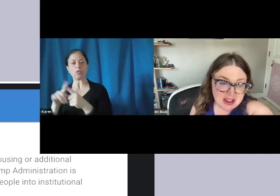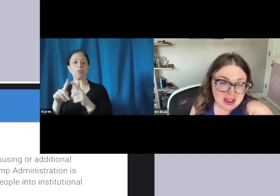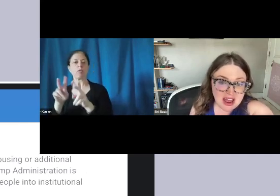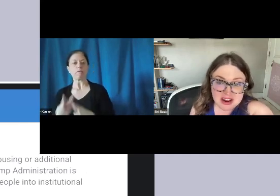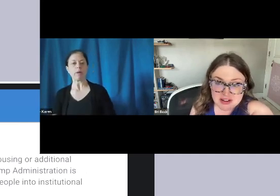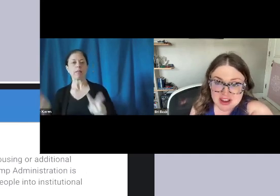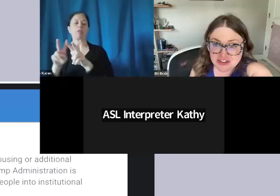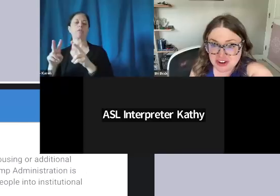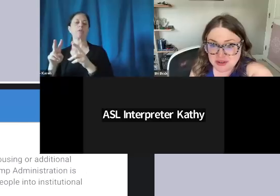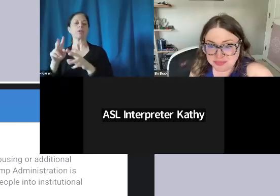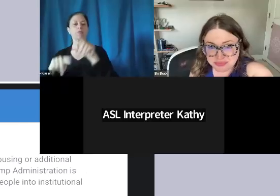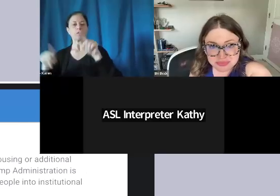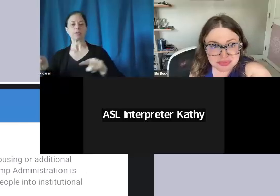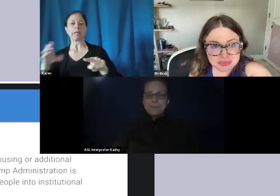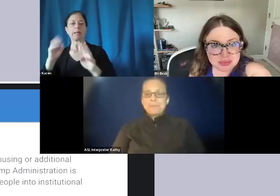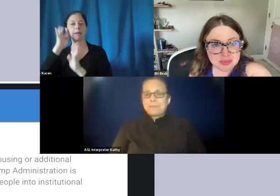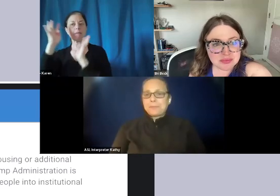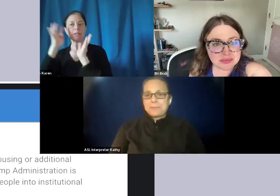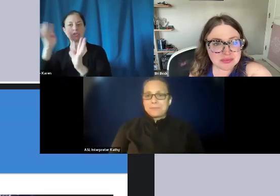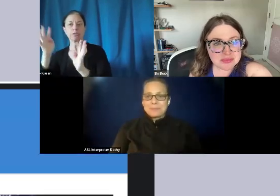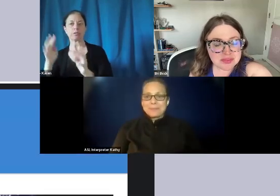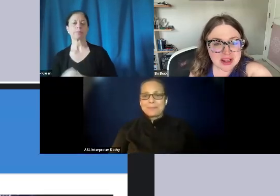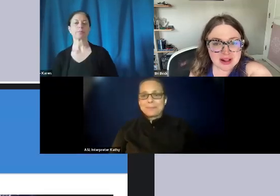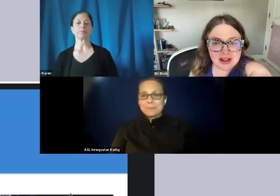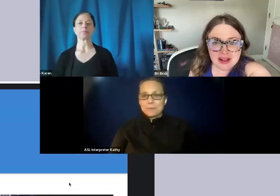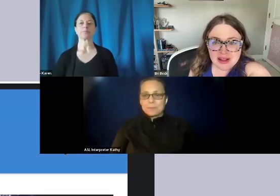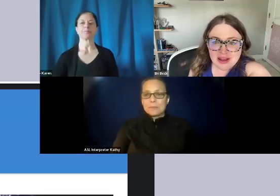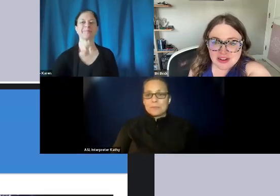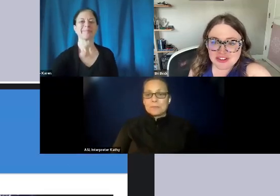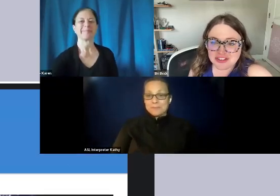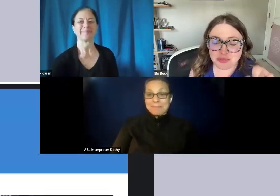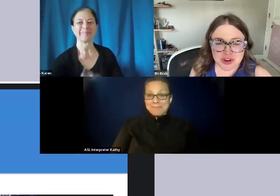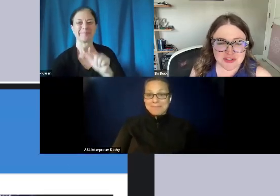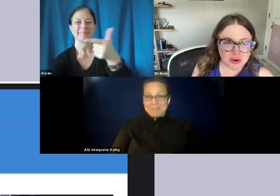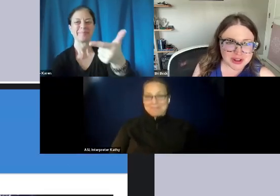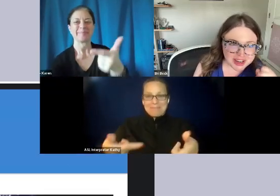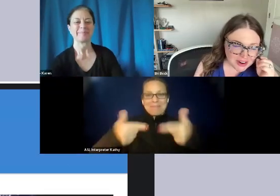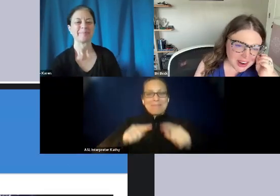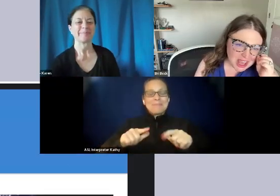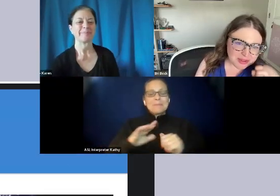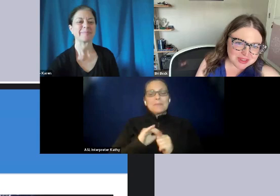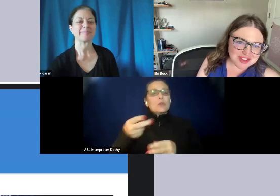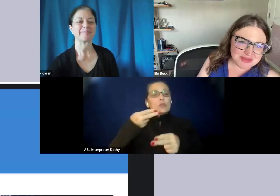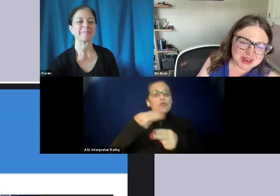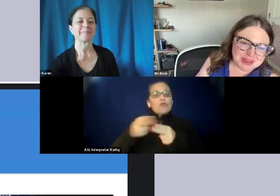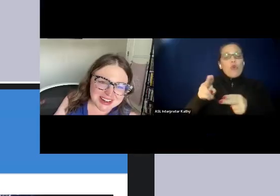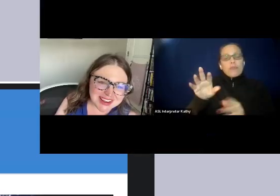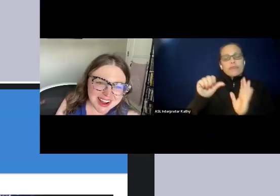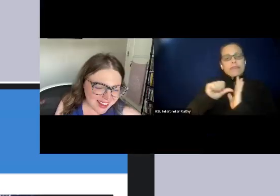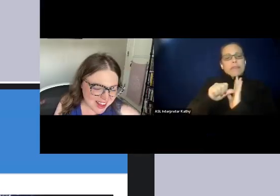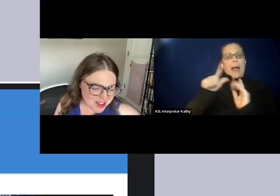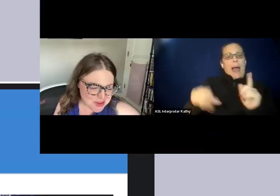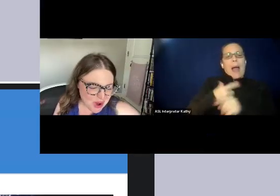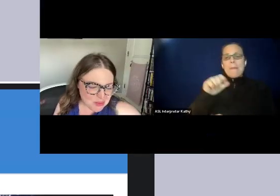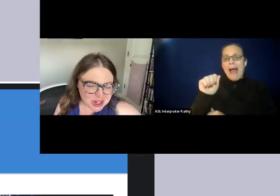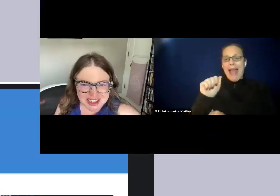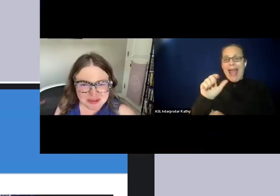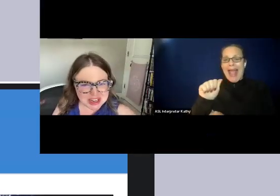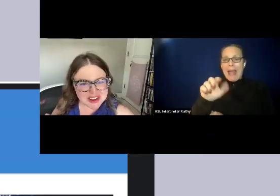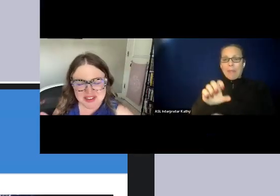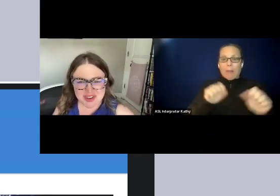weakness, even as we gesture toward the value of diversity and innovation.